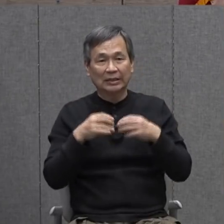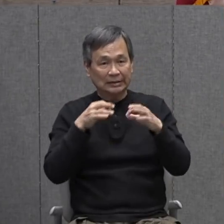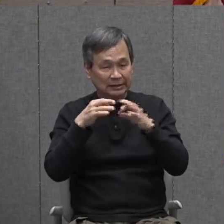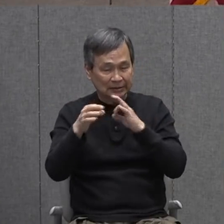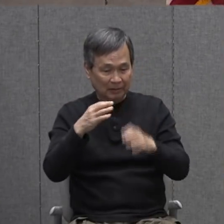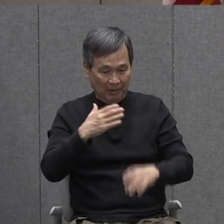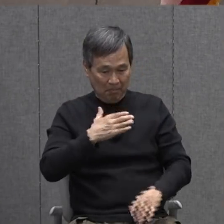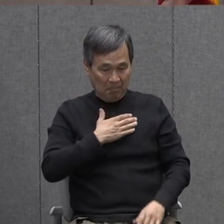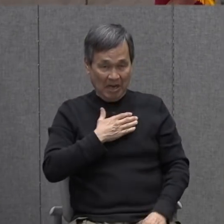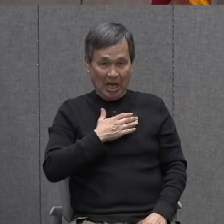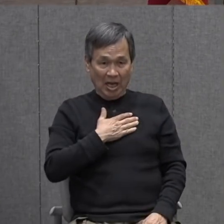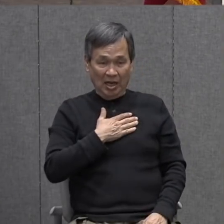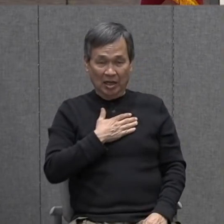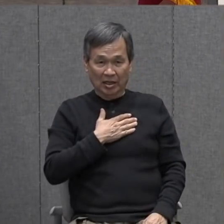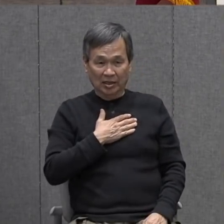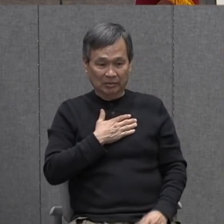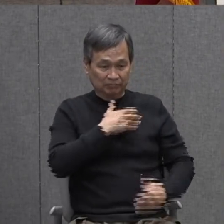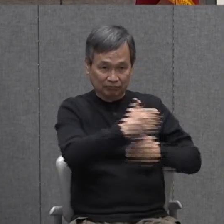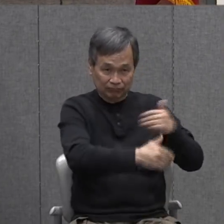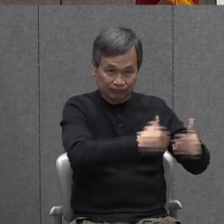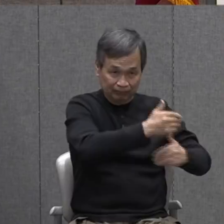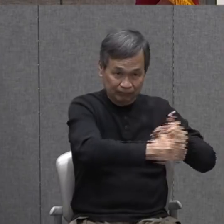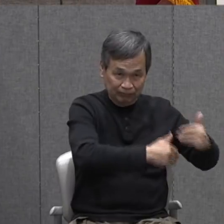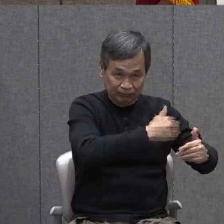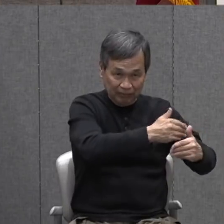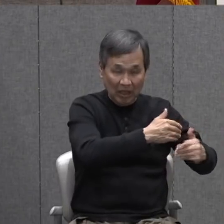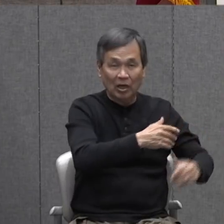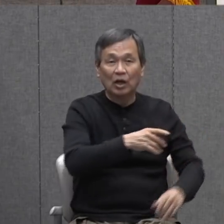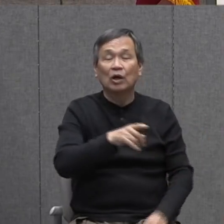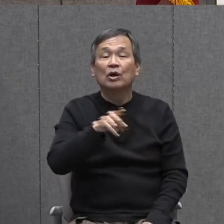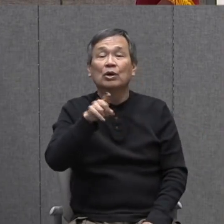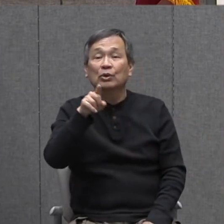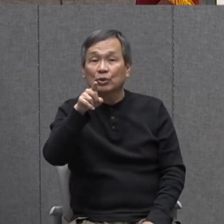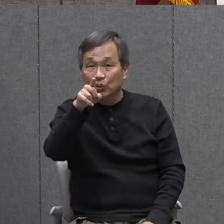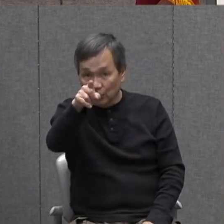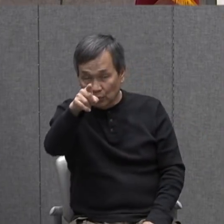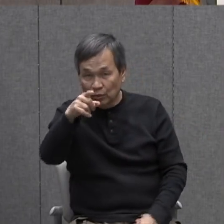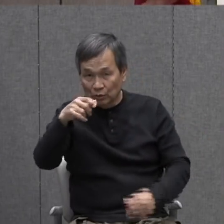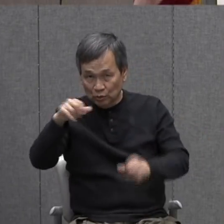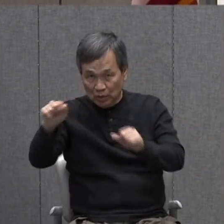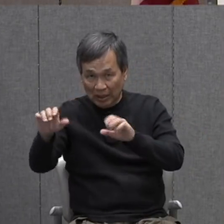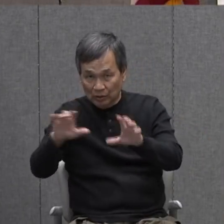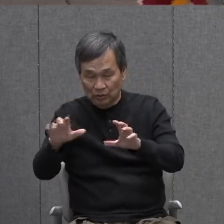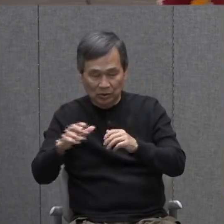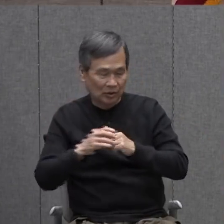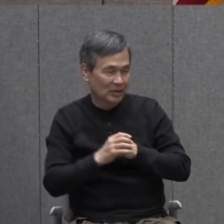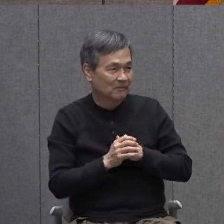and while I'm doing it try it with your object as well. So I have my paintbrush.